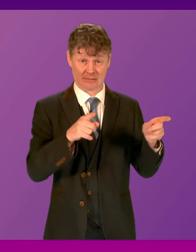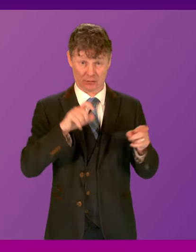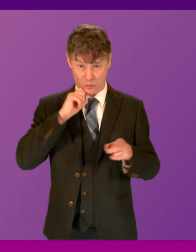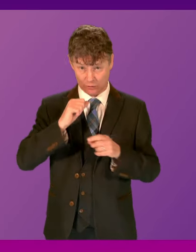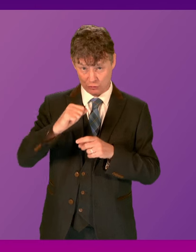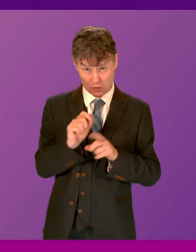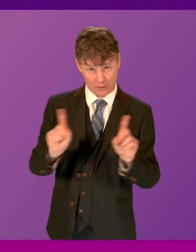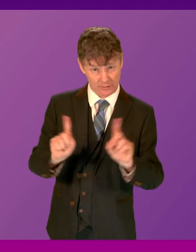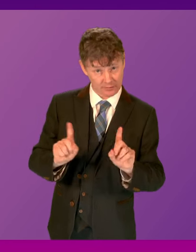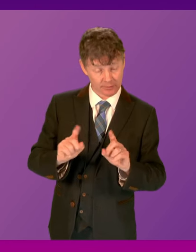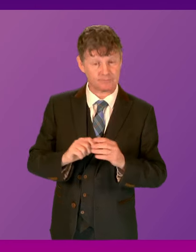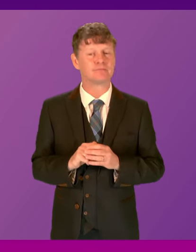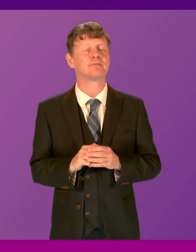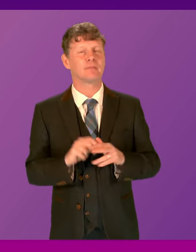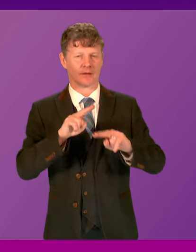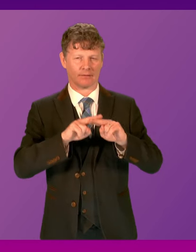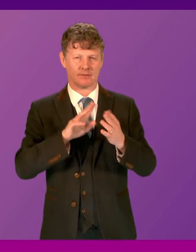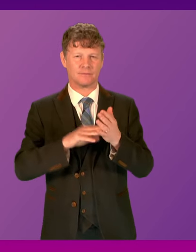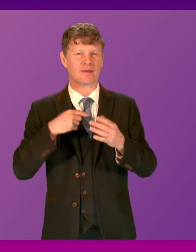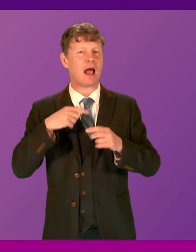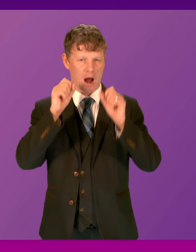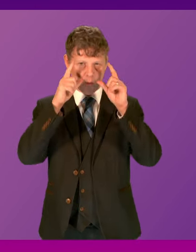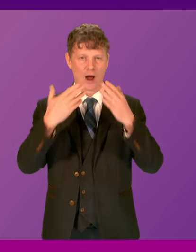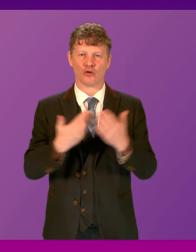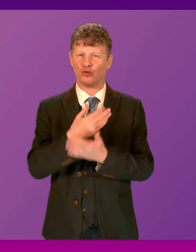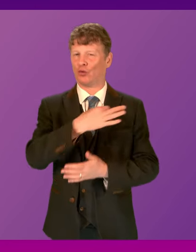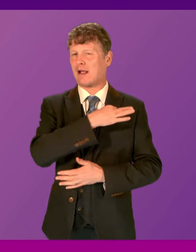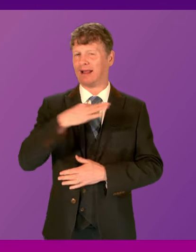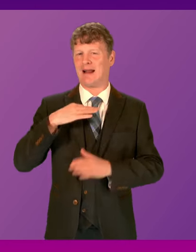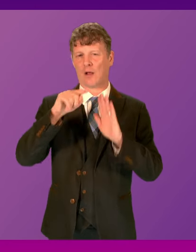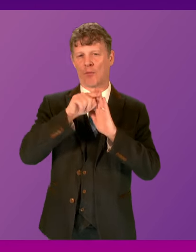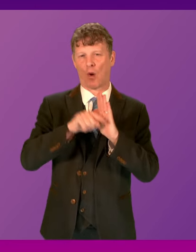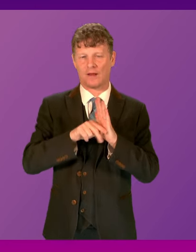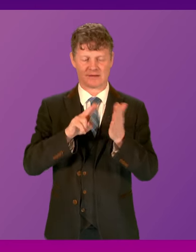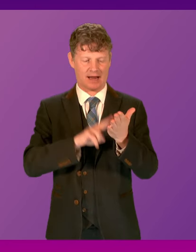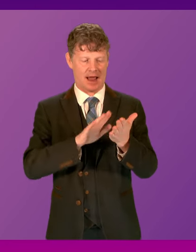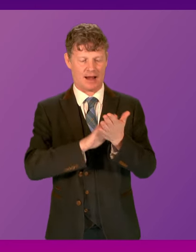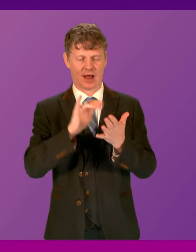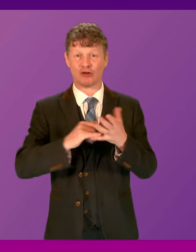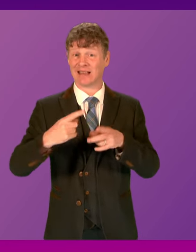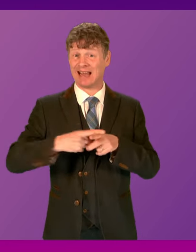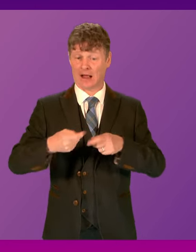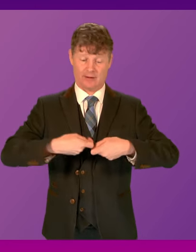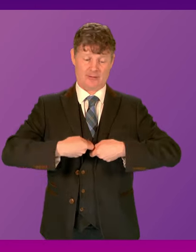We are aware of the new clinical policy that was issued by NHS England last week on the routine